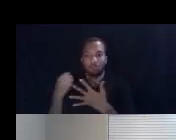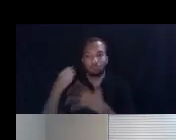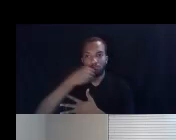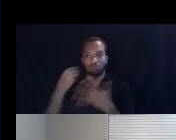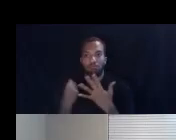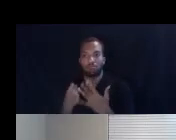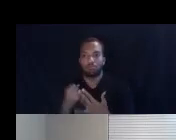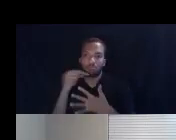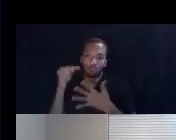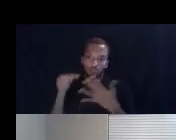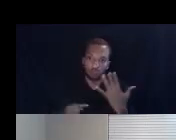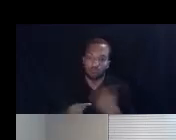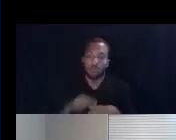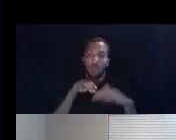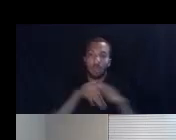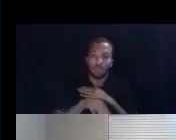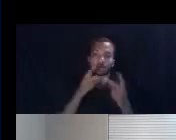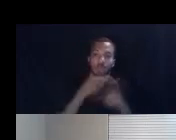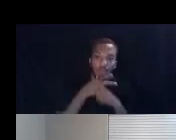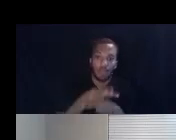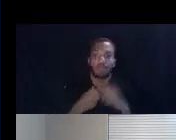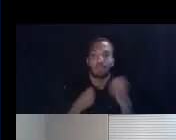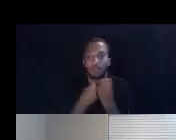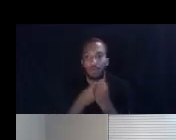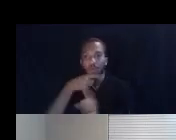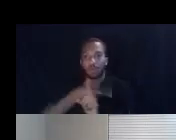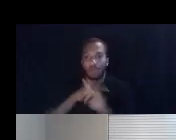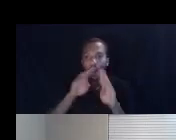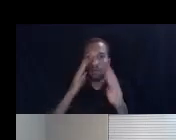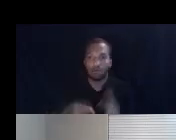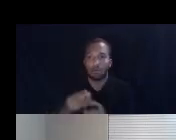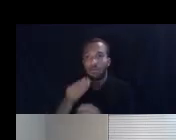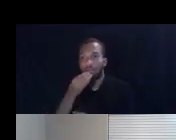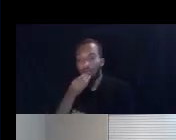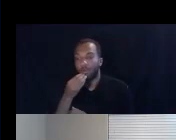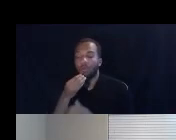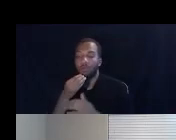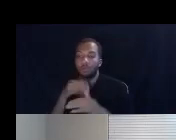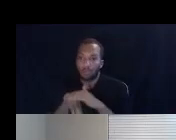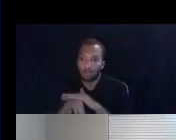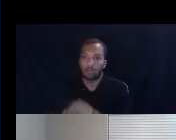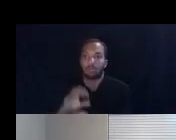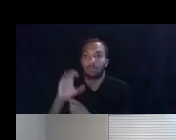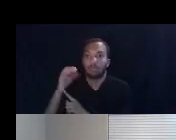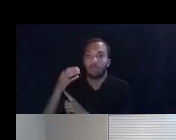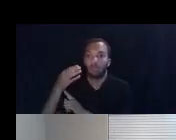So again, access to care, supportive housing, food access, chronic conditions, and social connection.